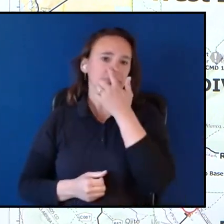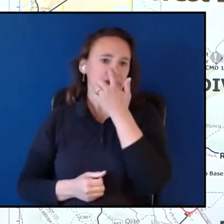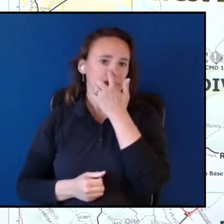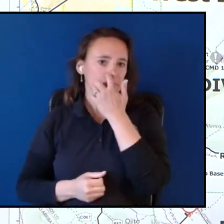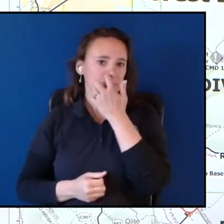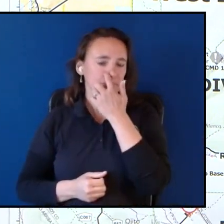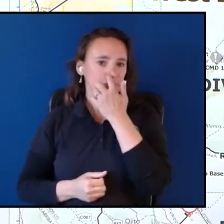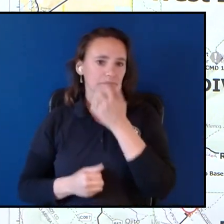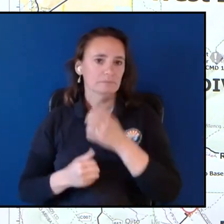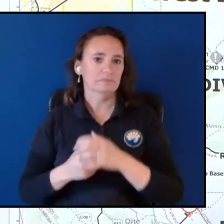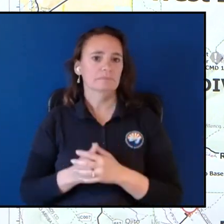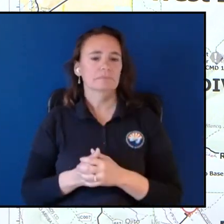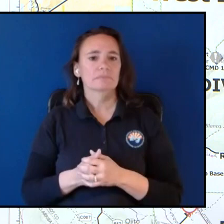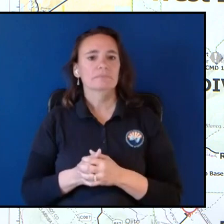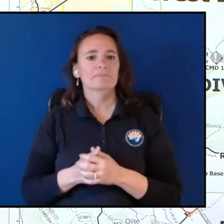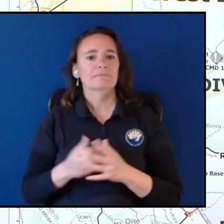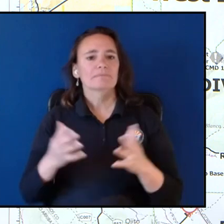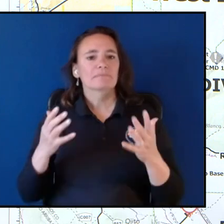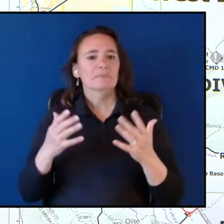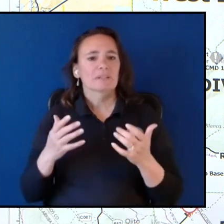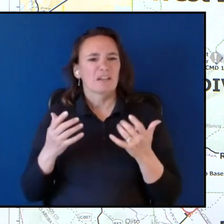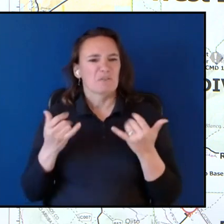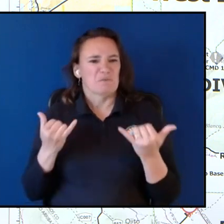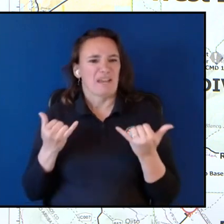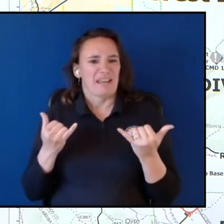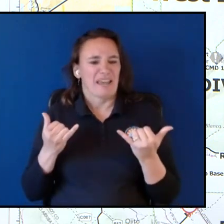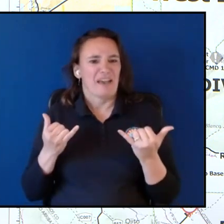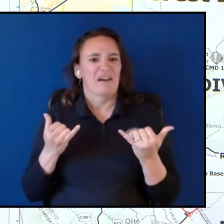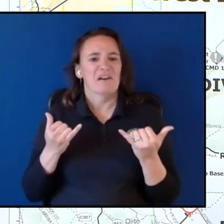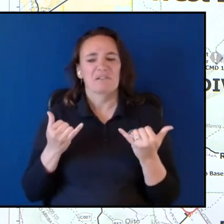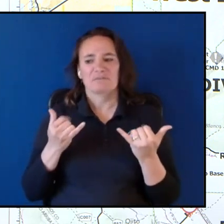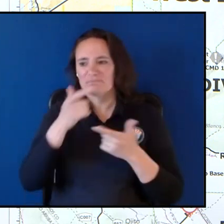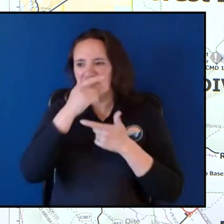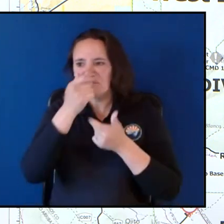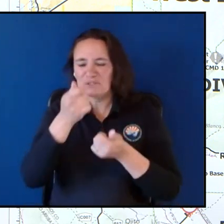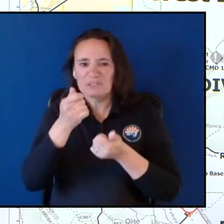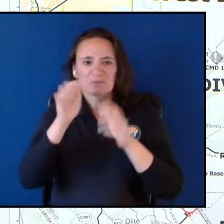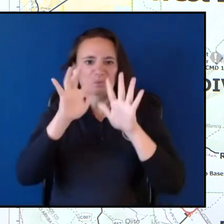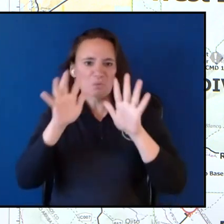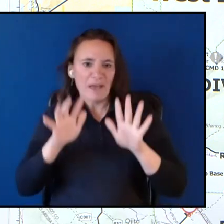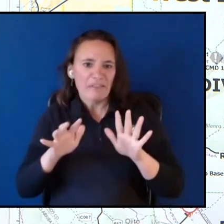interesting conditions going on around the fire and I just wanted to talk about the the approach we're taking to be